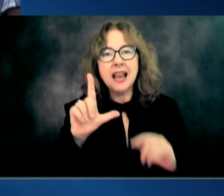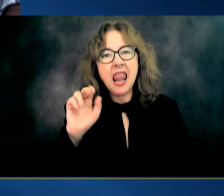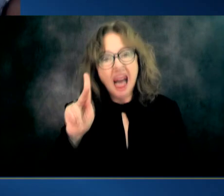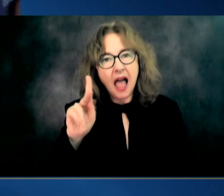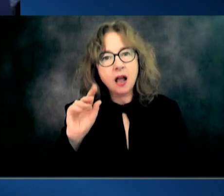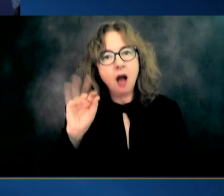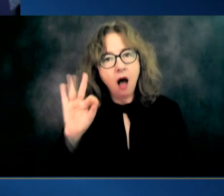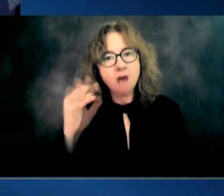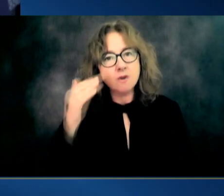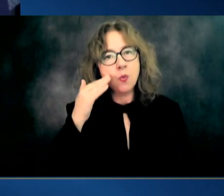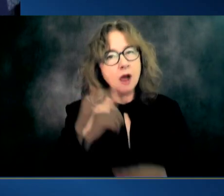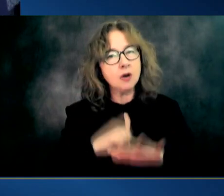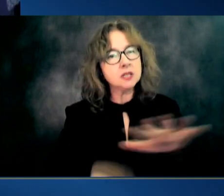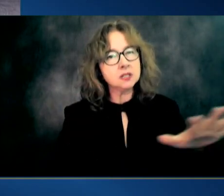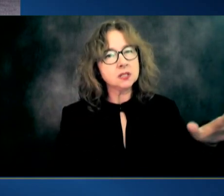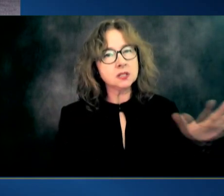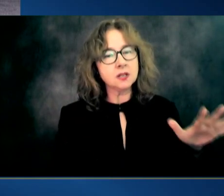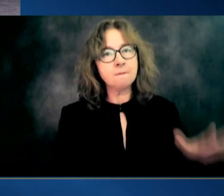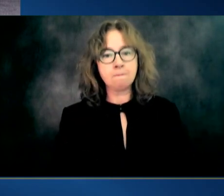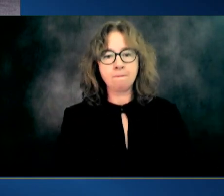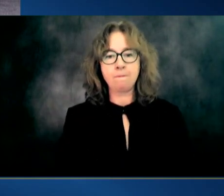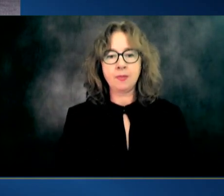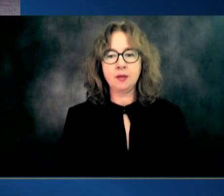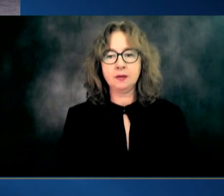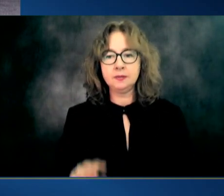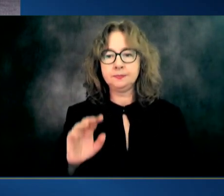Wunmi Mosaku: And there's also, like, sometimes there's like,